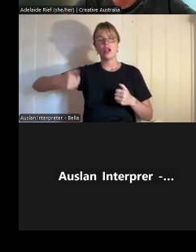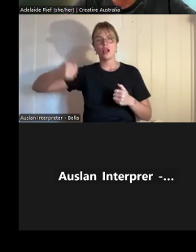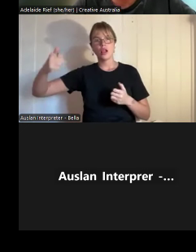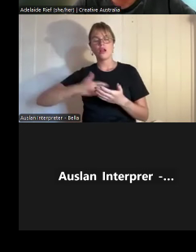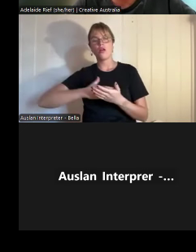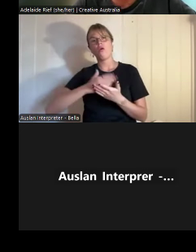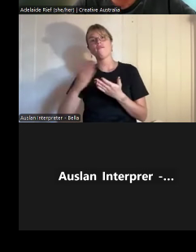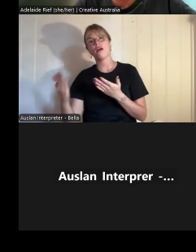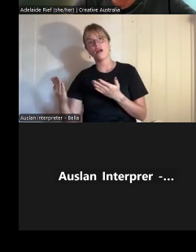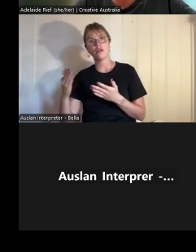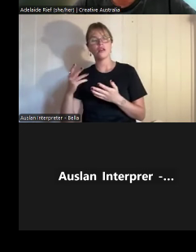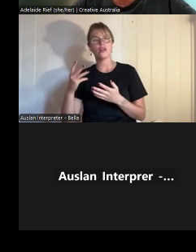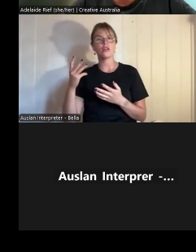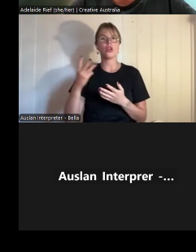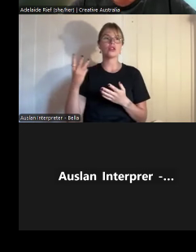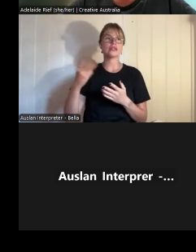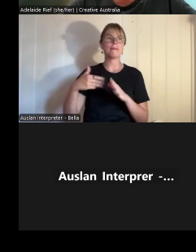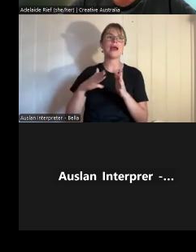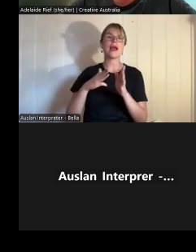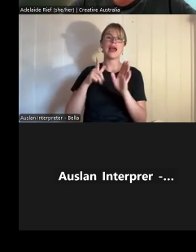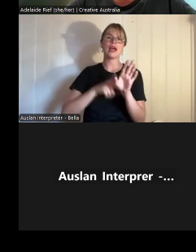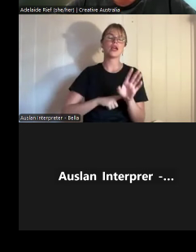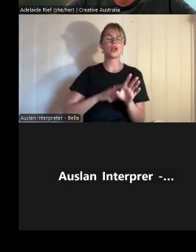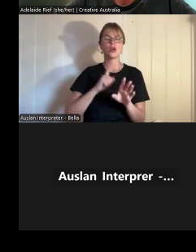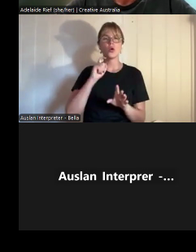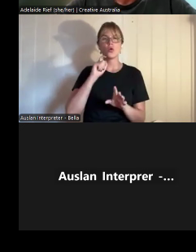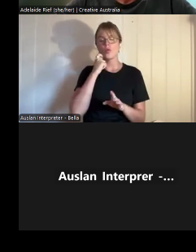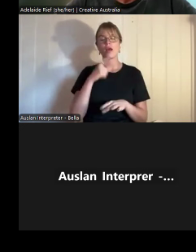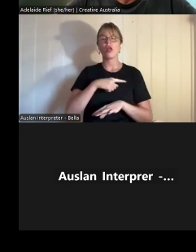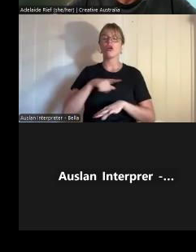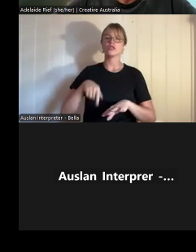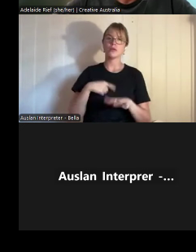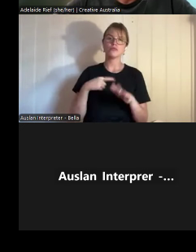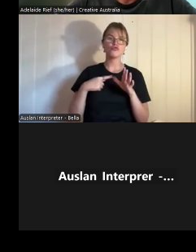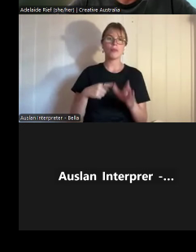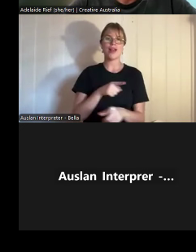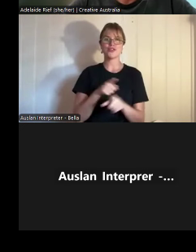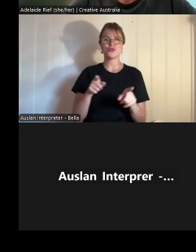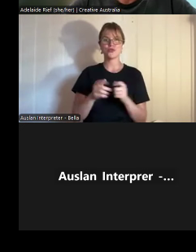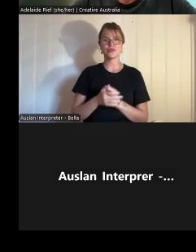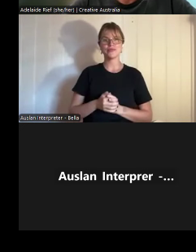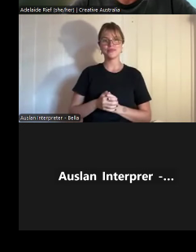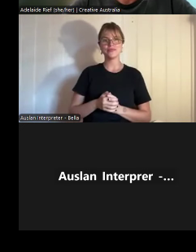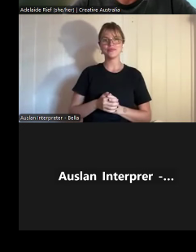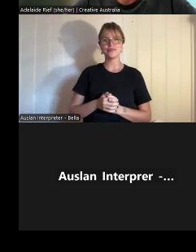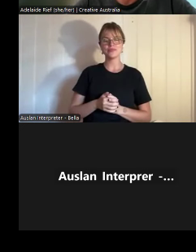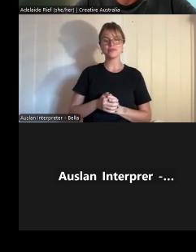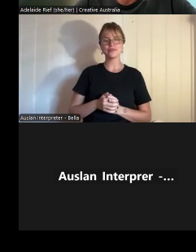the longer it might well take us to get back to you. Okay. The other thing to know is you can also